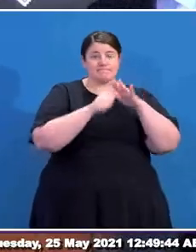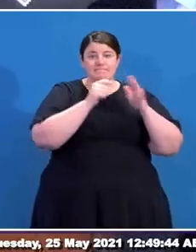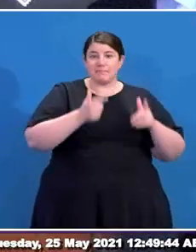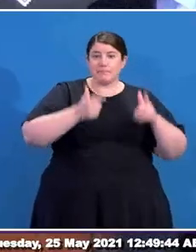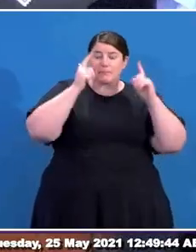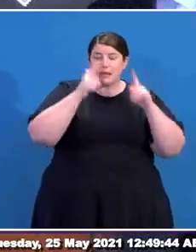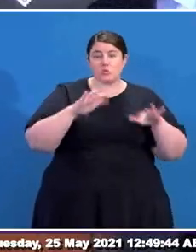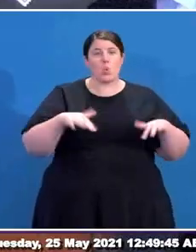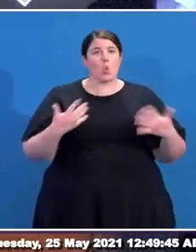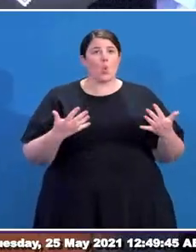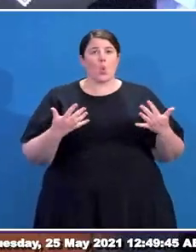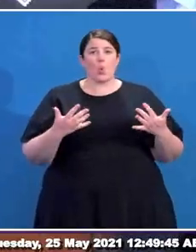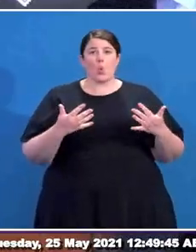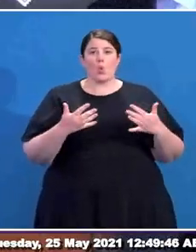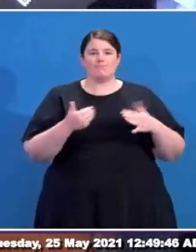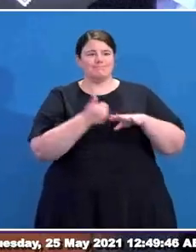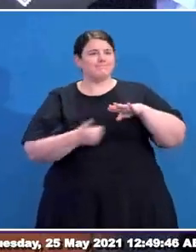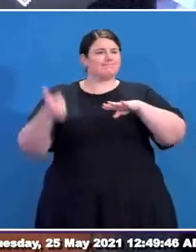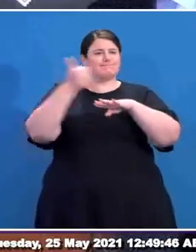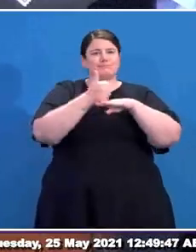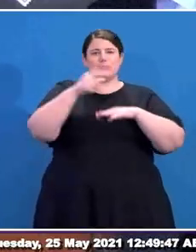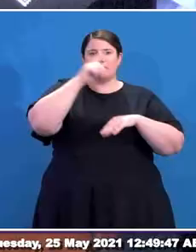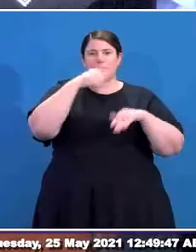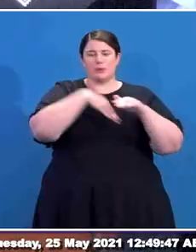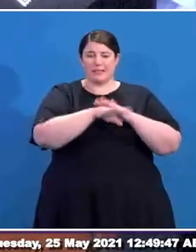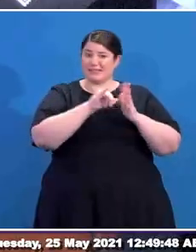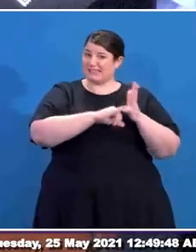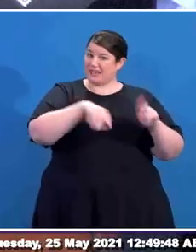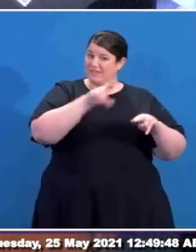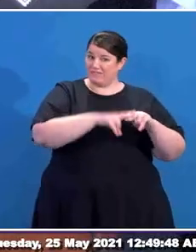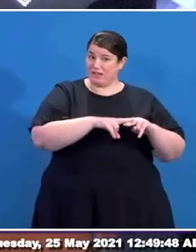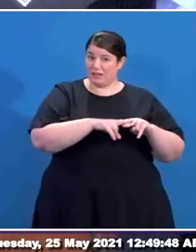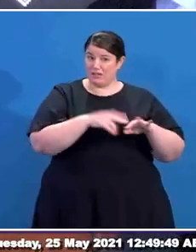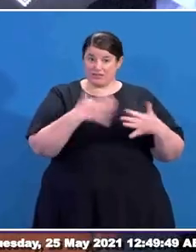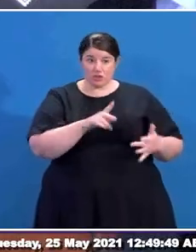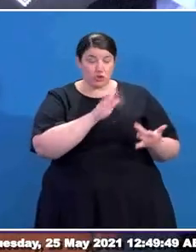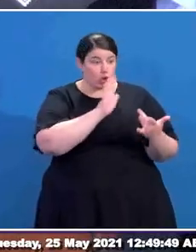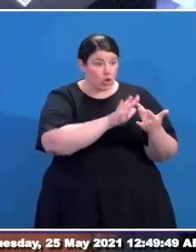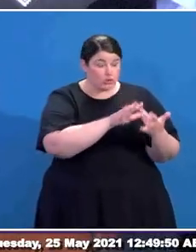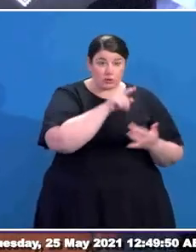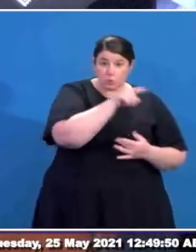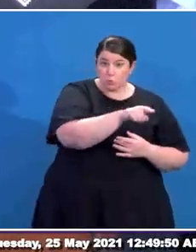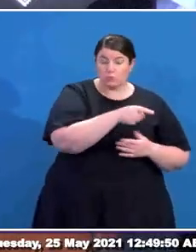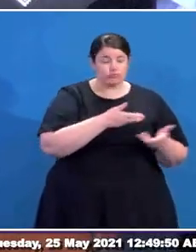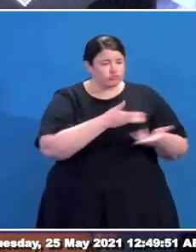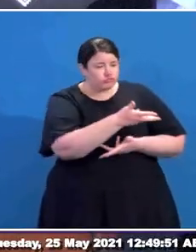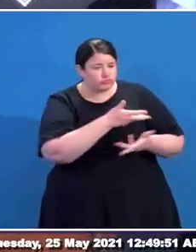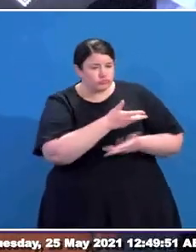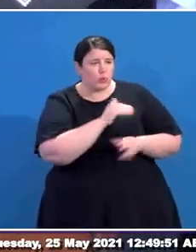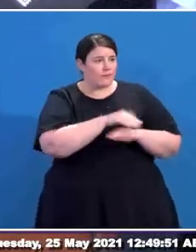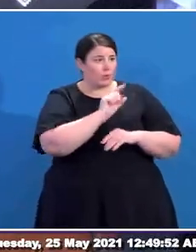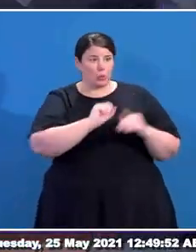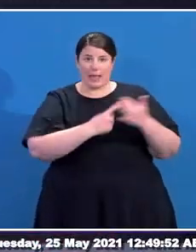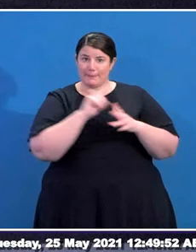the top people in Sunnyfield contact you to talk to you about what had happened?